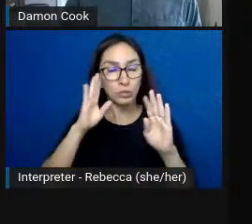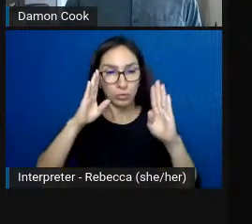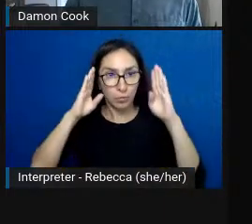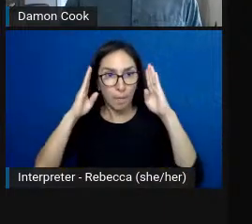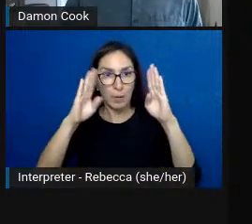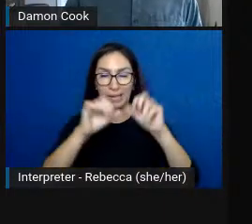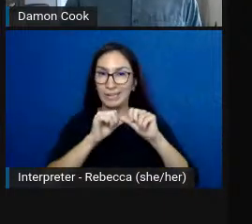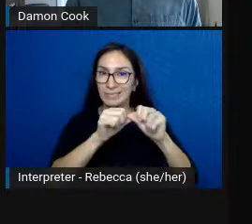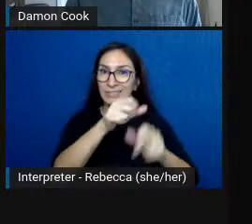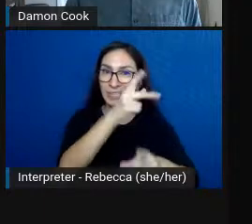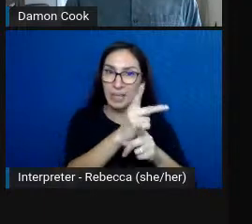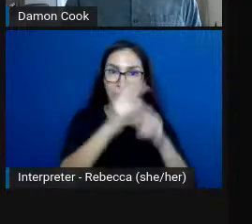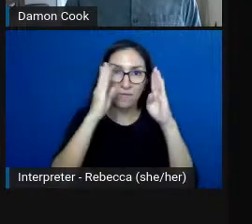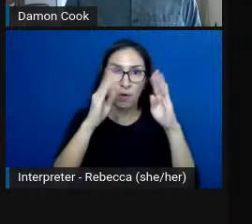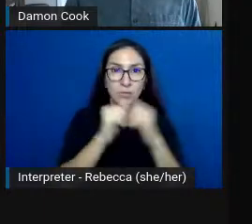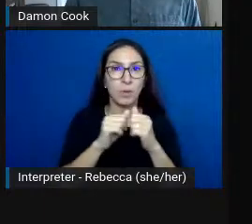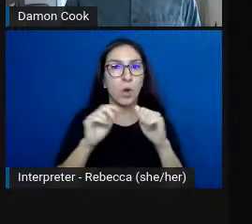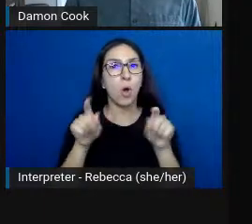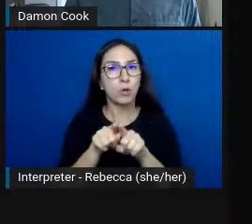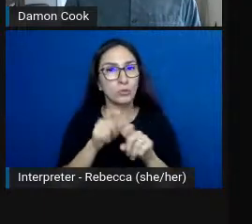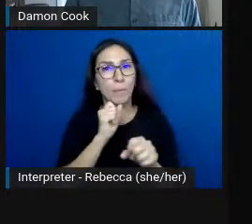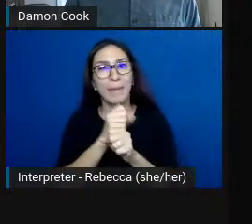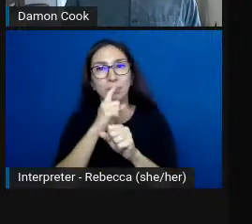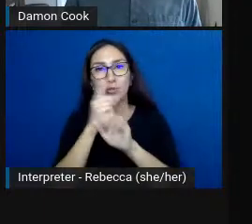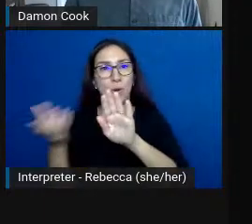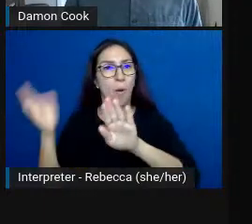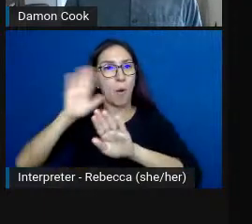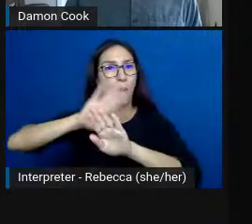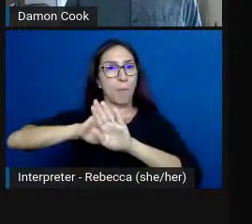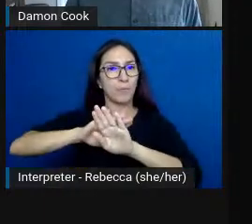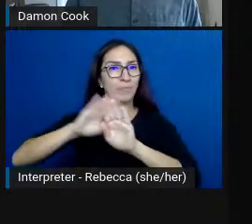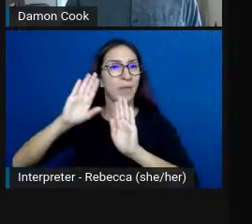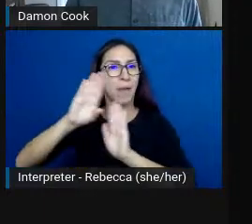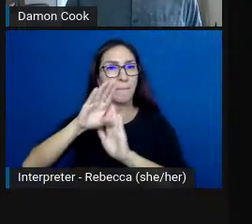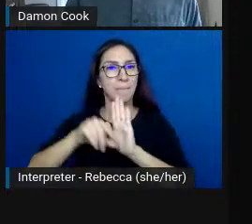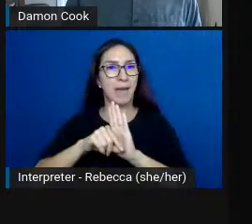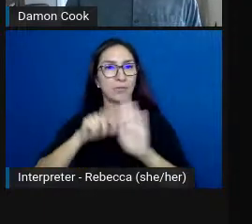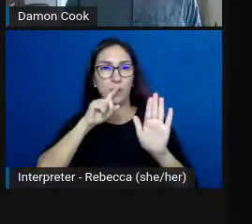Once a Dialog is open to , it is not only open to track and maintain focus but also to